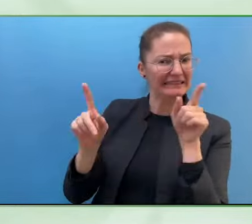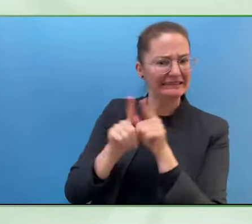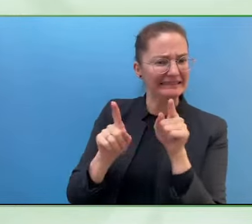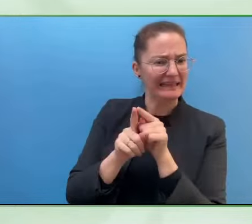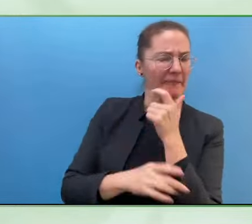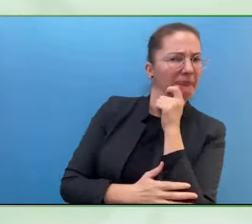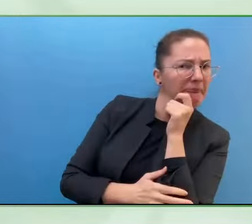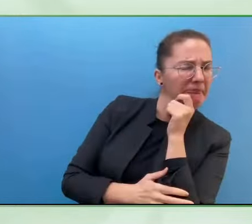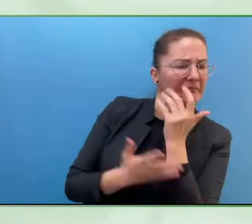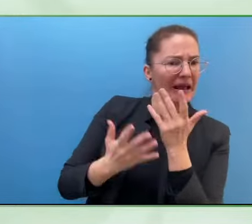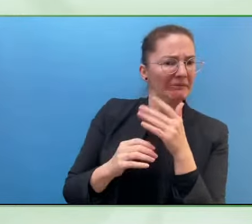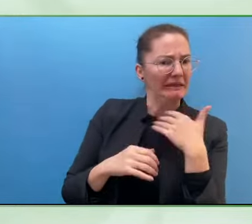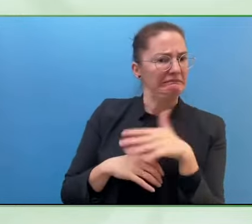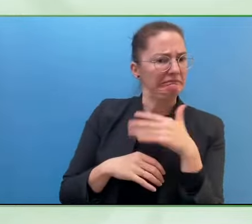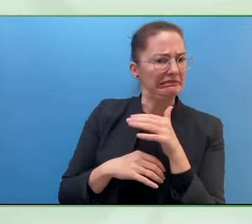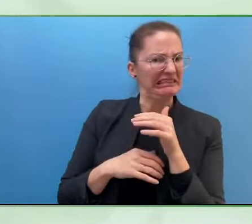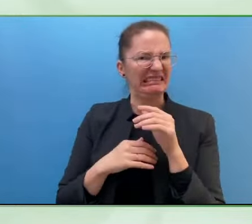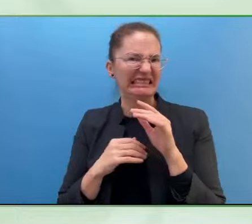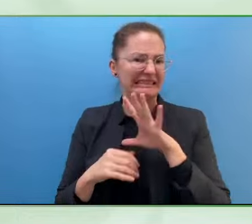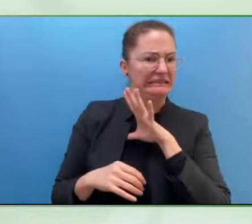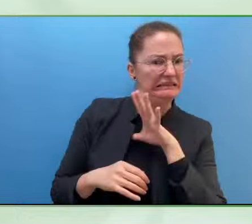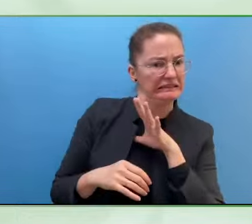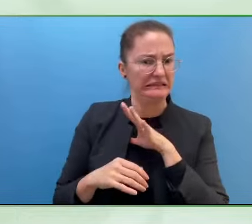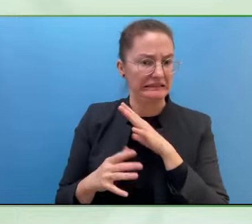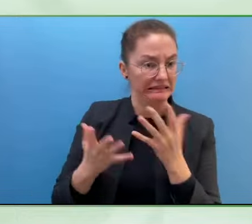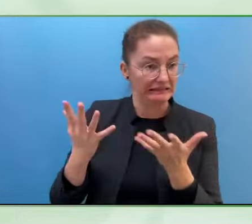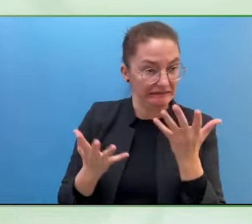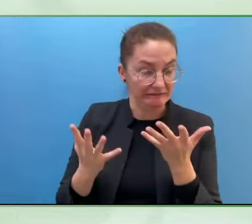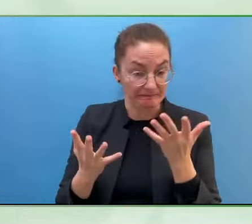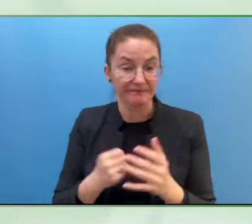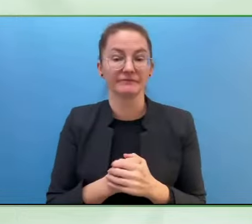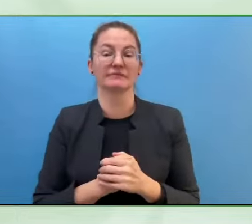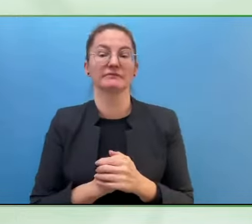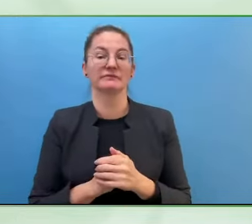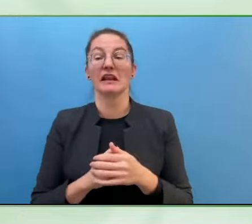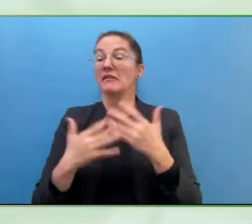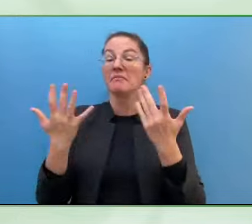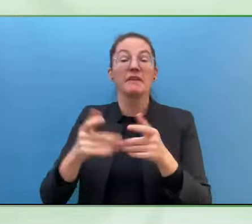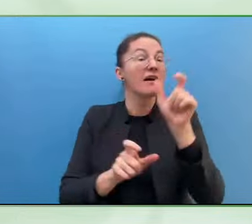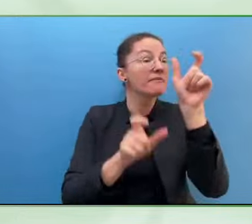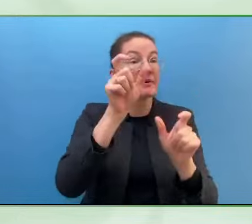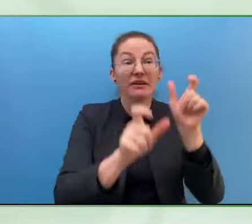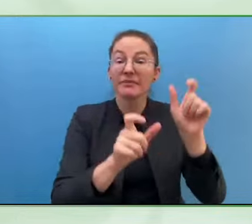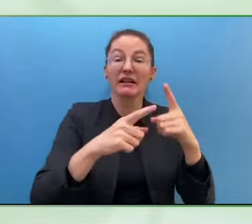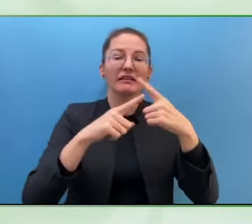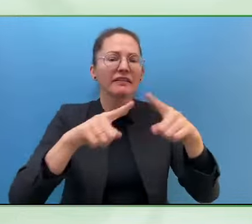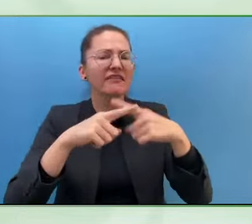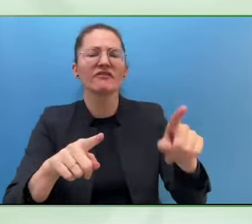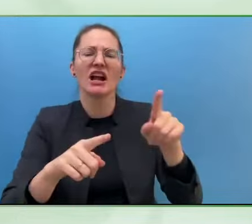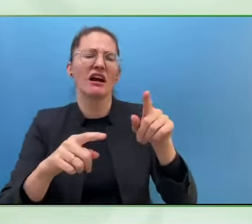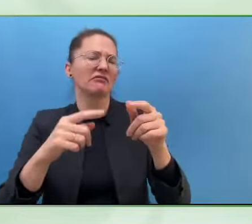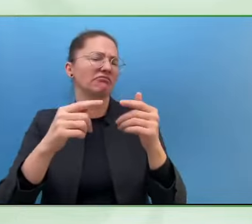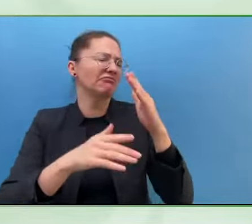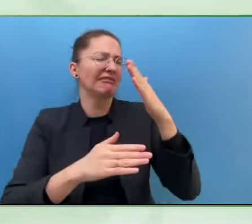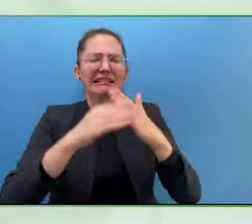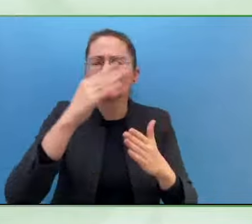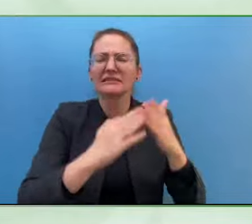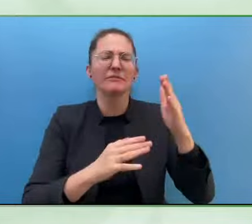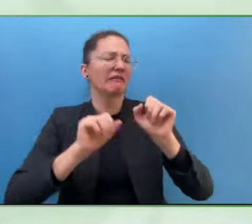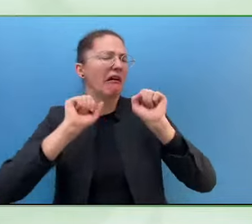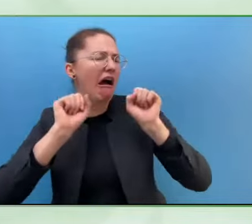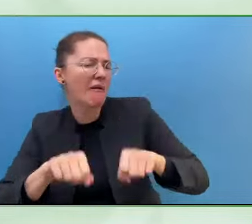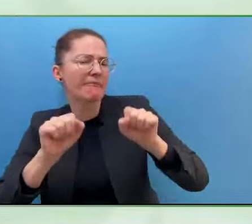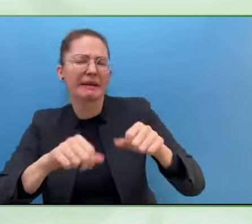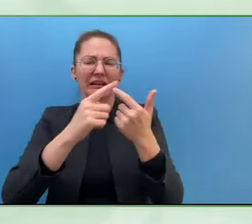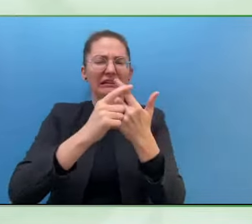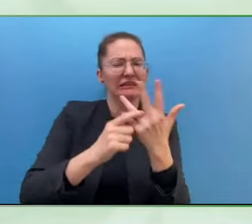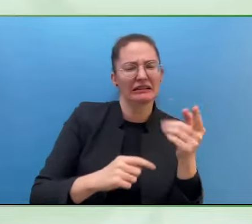They produce tablets and smart phones for the elderly and disabled people.